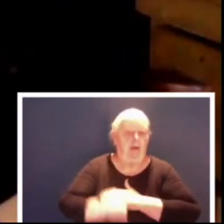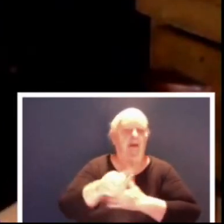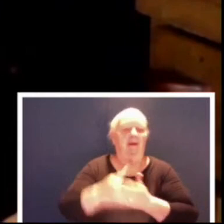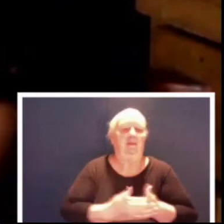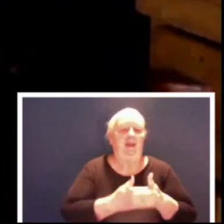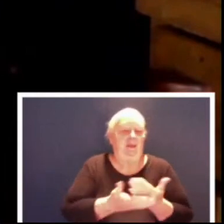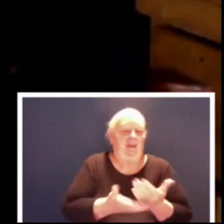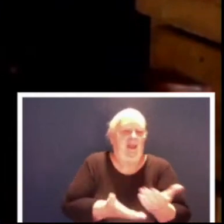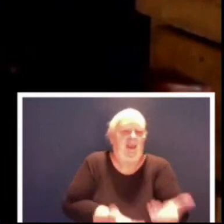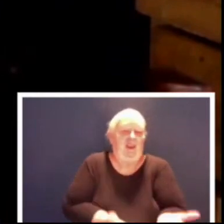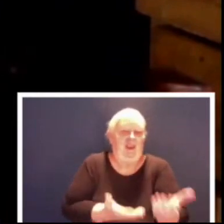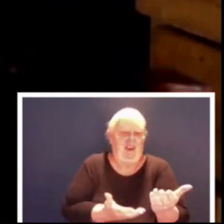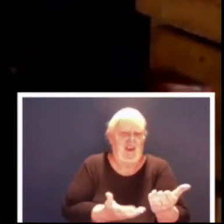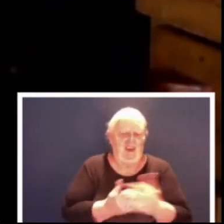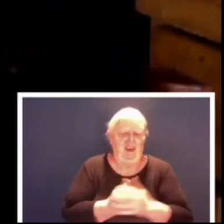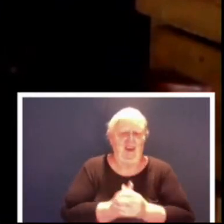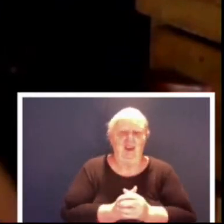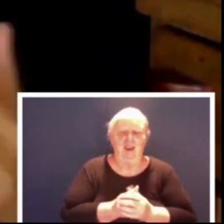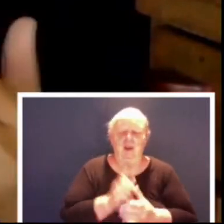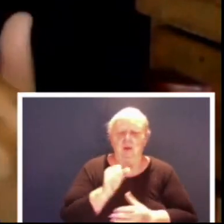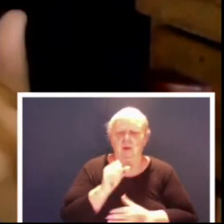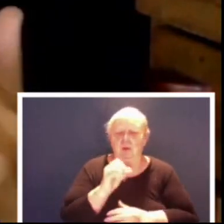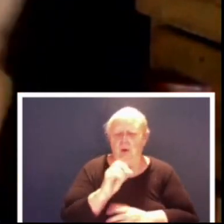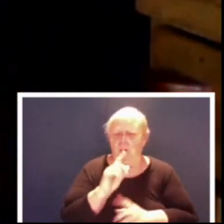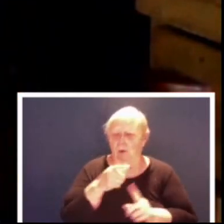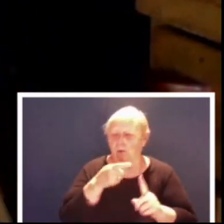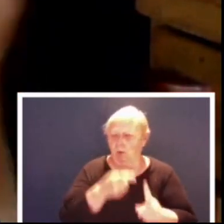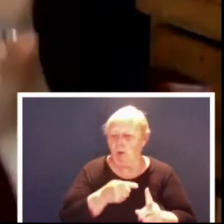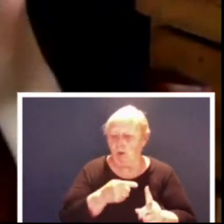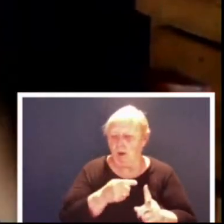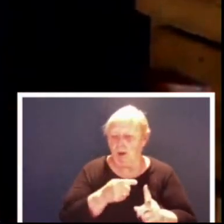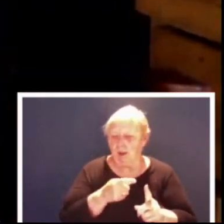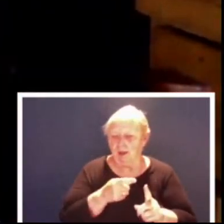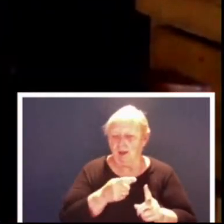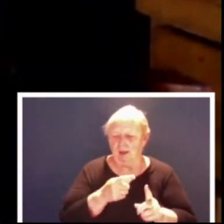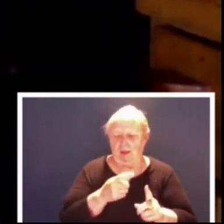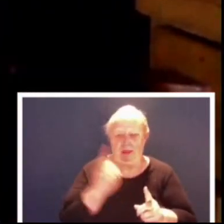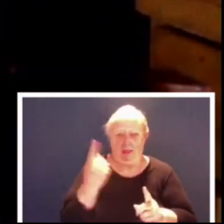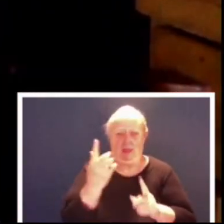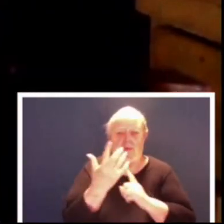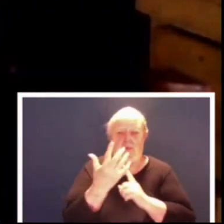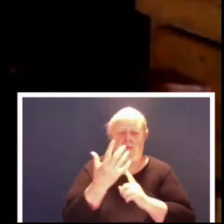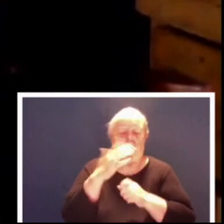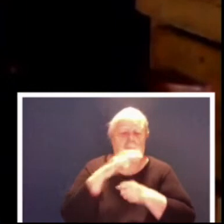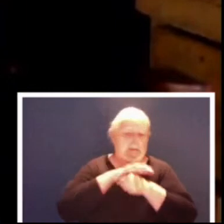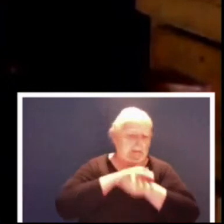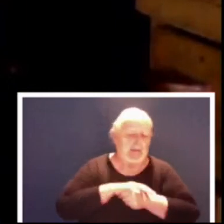Whether or not you're even conscious of it, that force and focus into the moment.